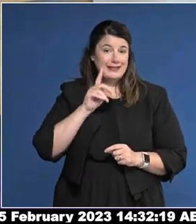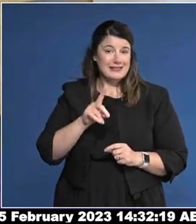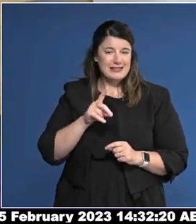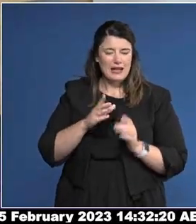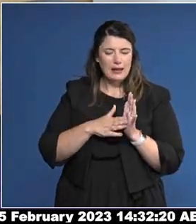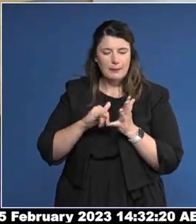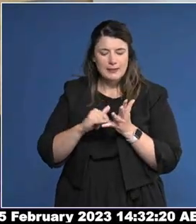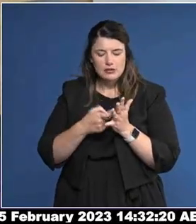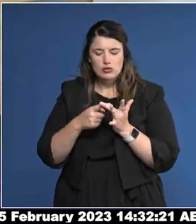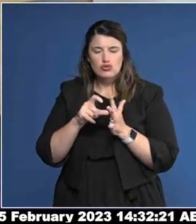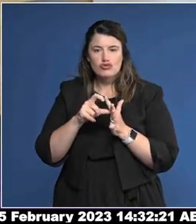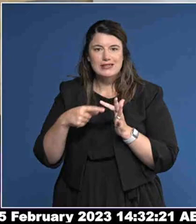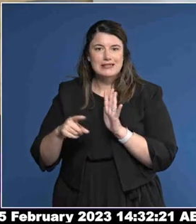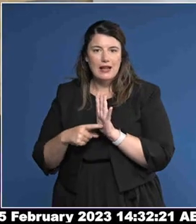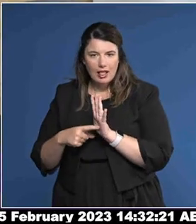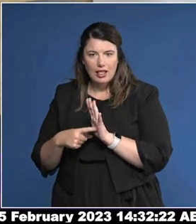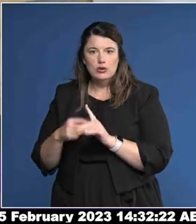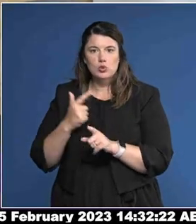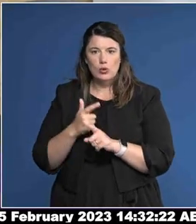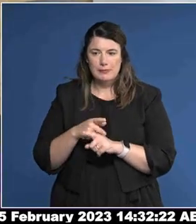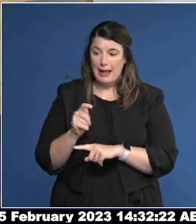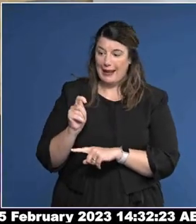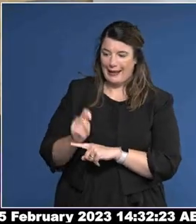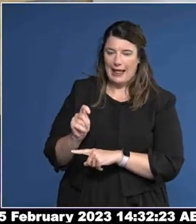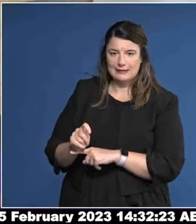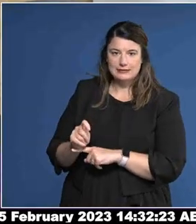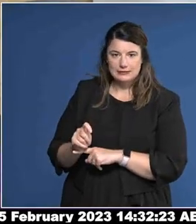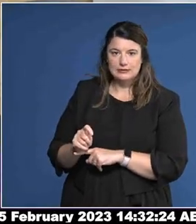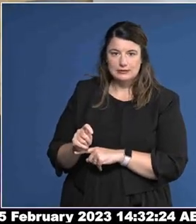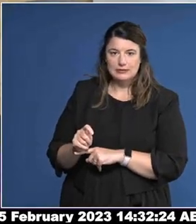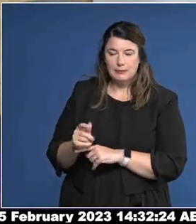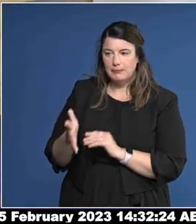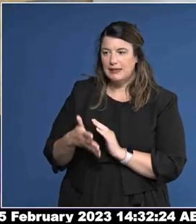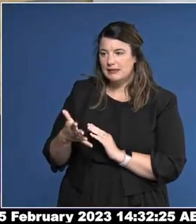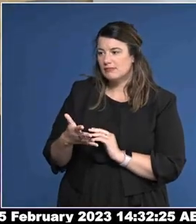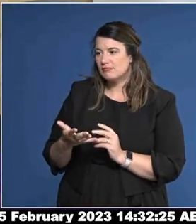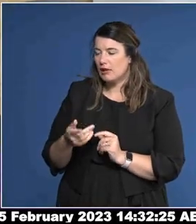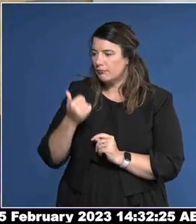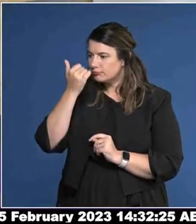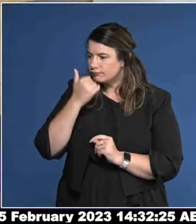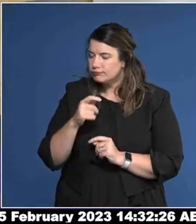of neglect and a culture of just overlooking the simple things or overlooking things that